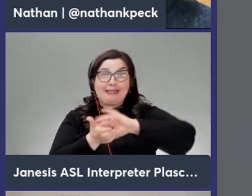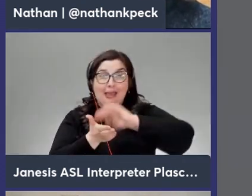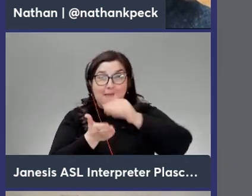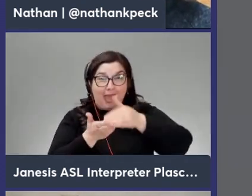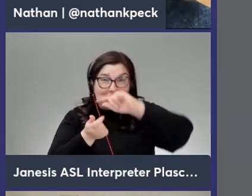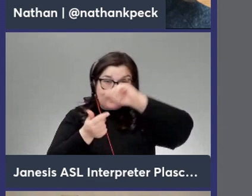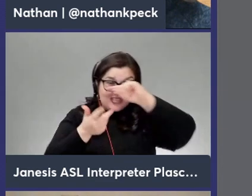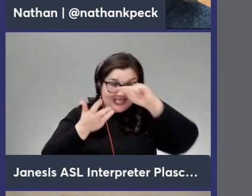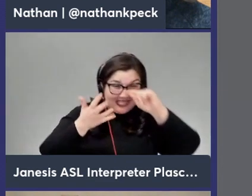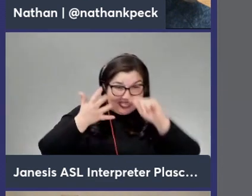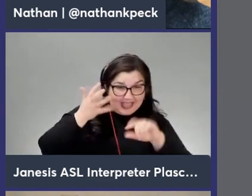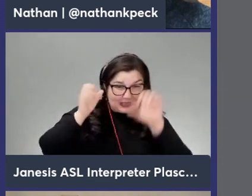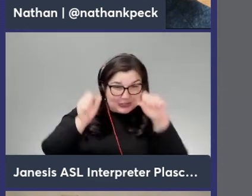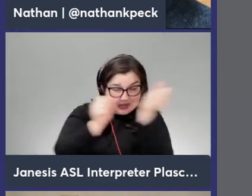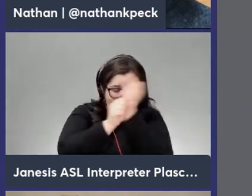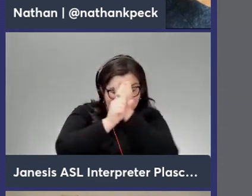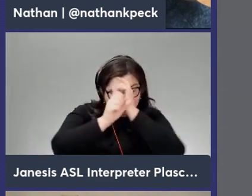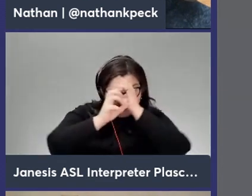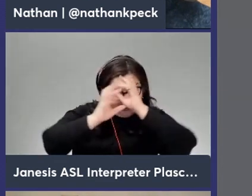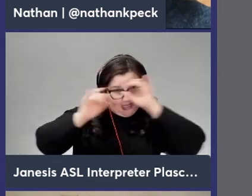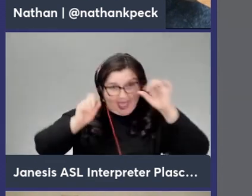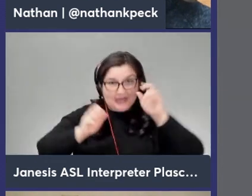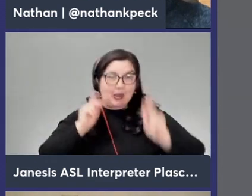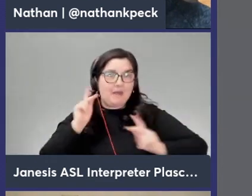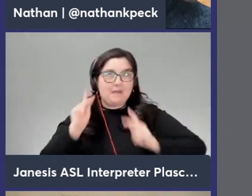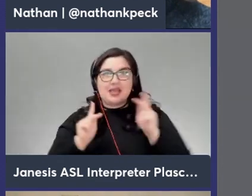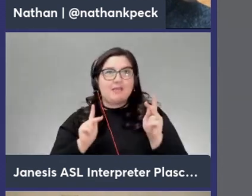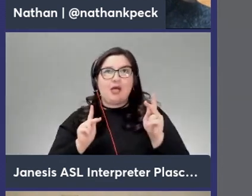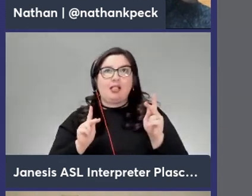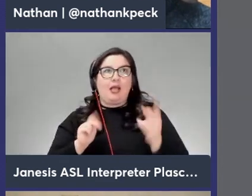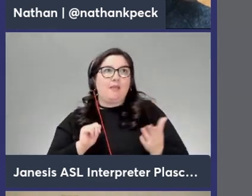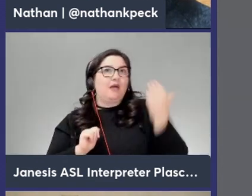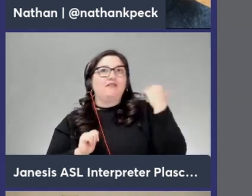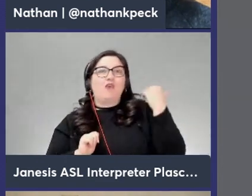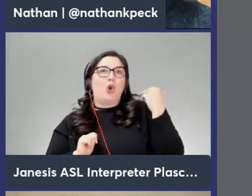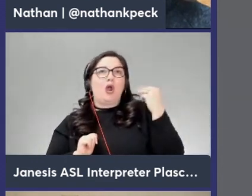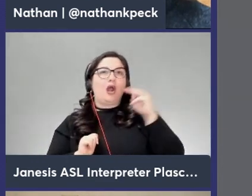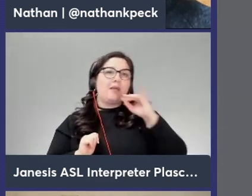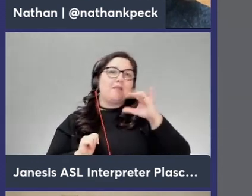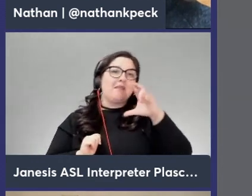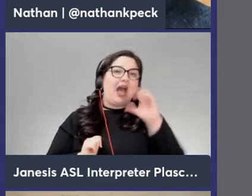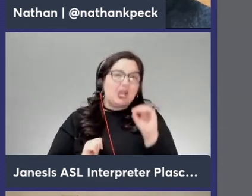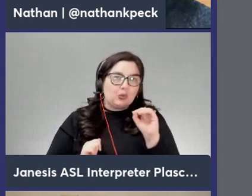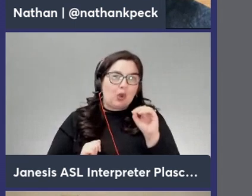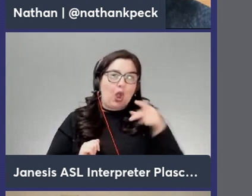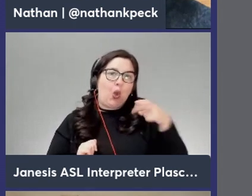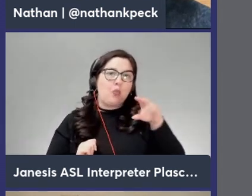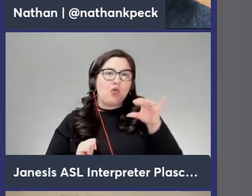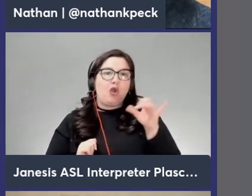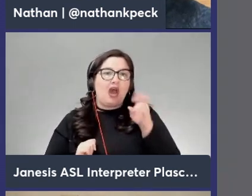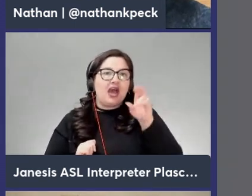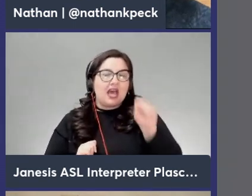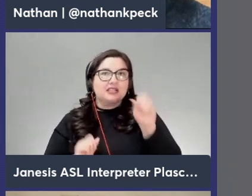imagine people before we really had microprocessors, trying to imagine all the things that you could use them for,